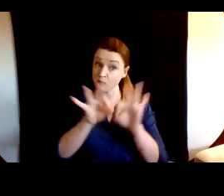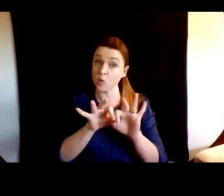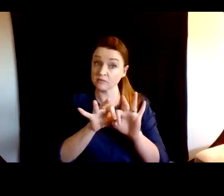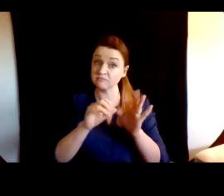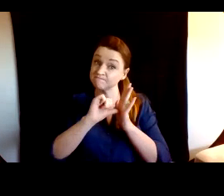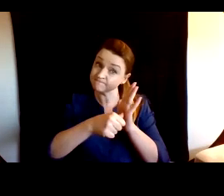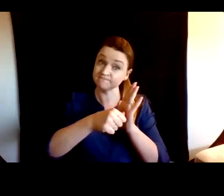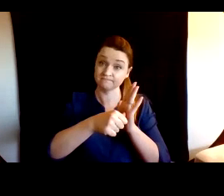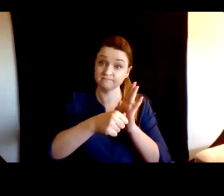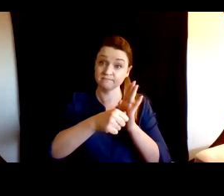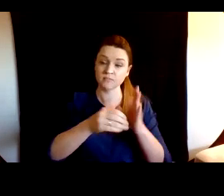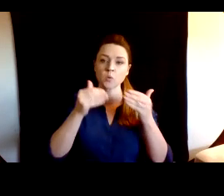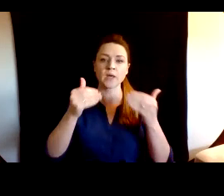Let's go ahead and head to the next slide.